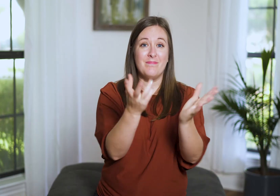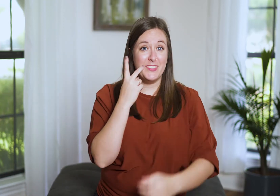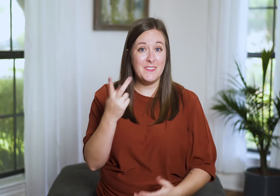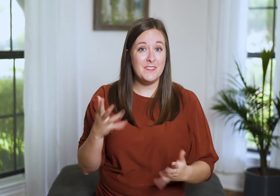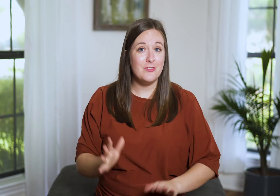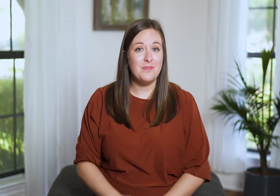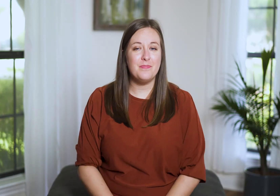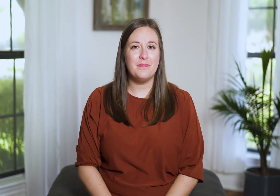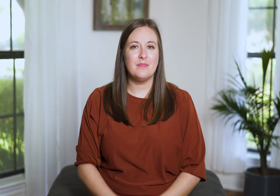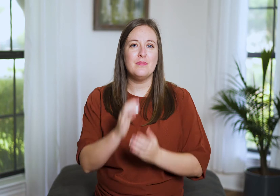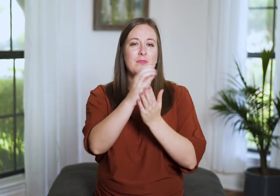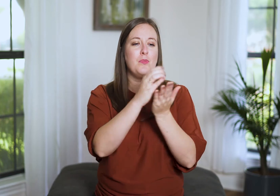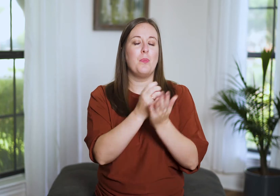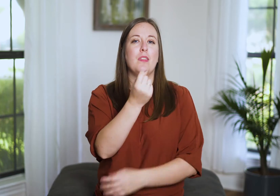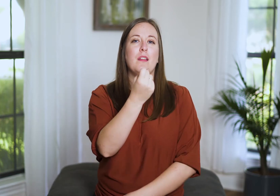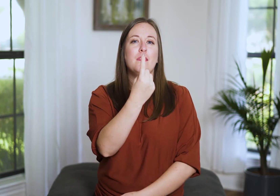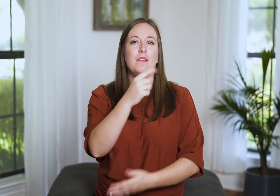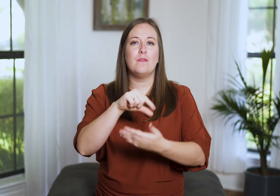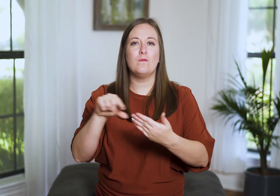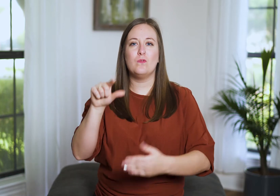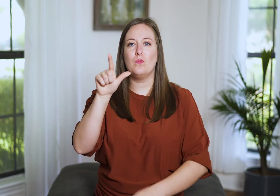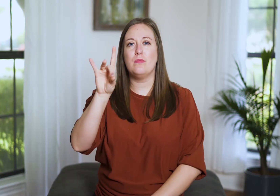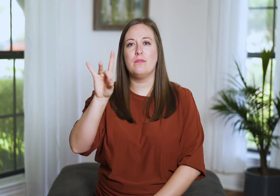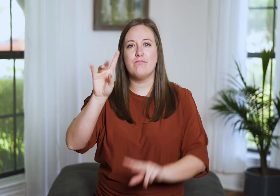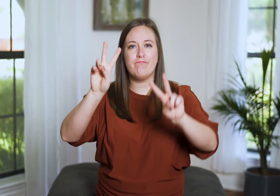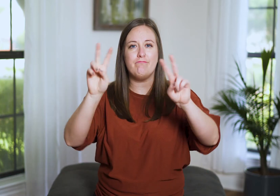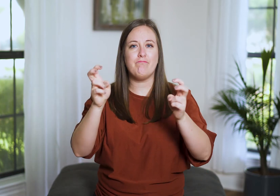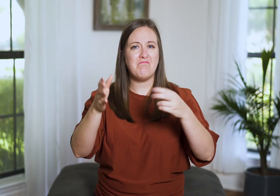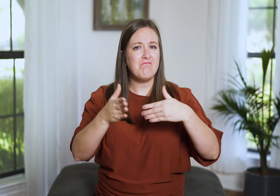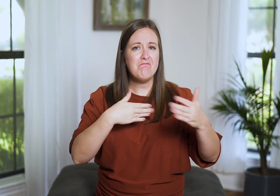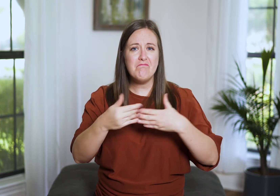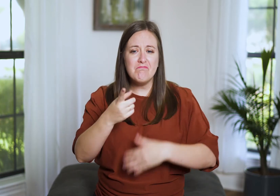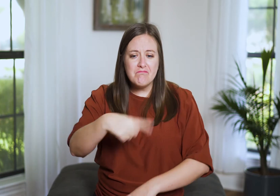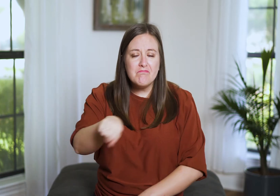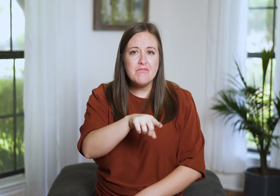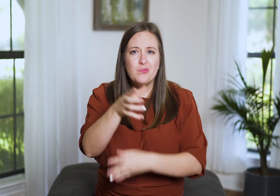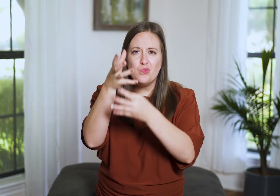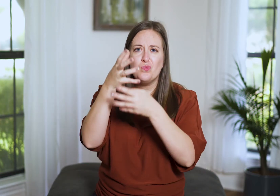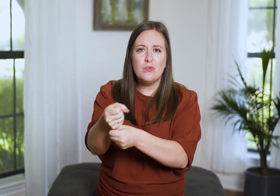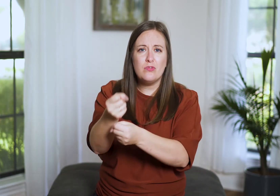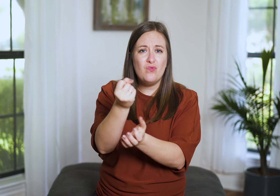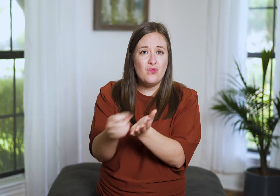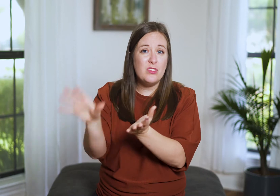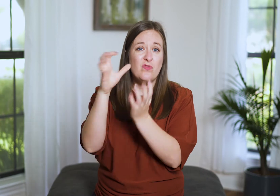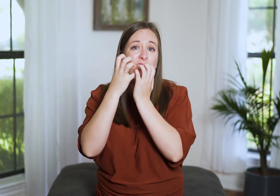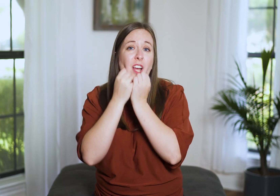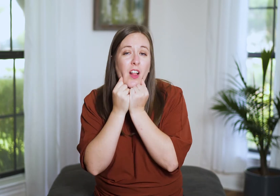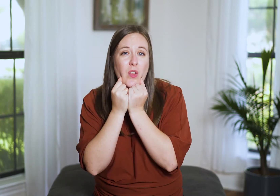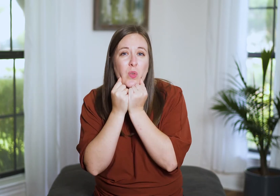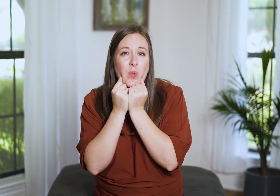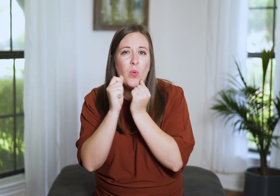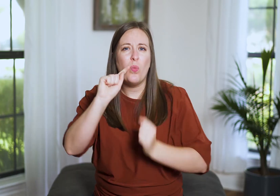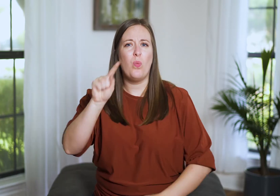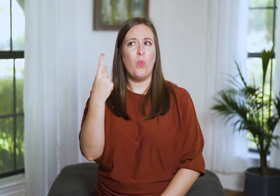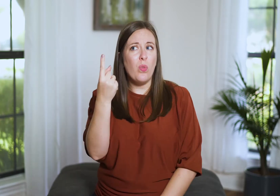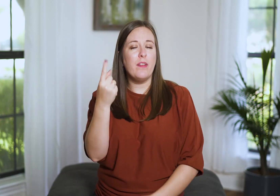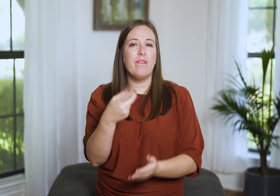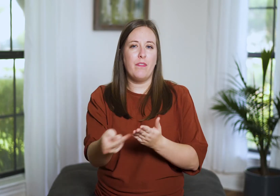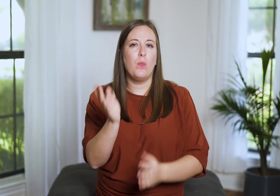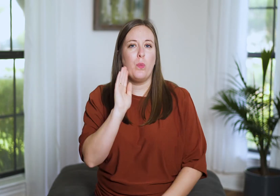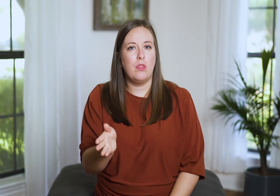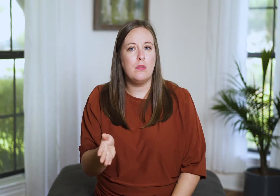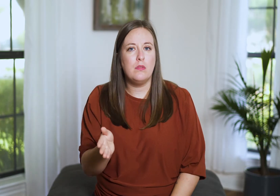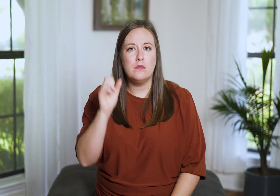Even 11:28 says, “Whoever trusts in his riches will fall.”